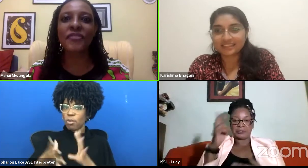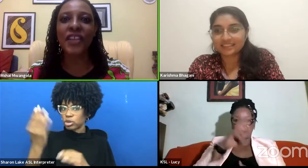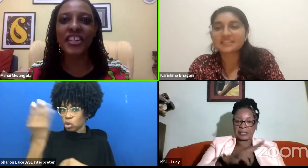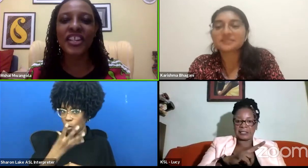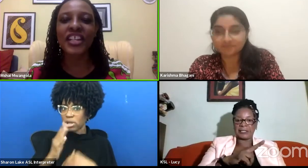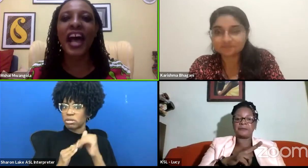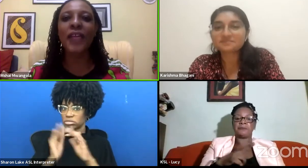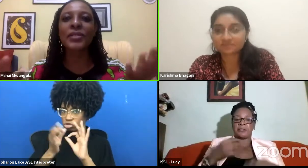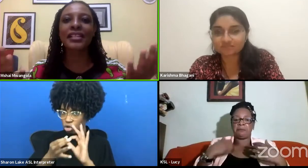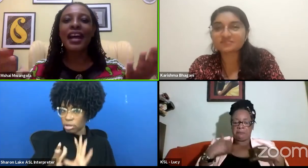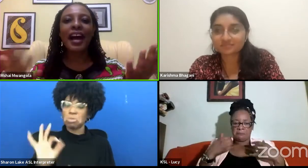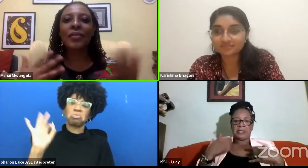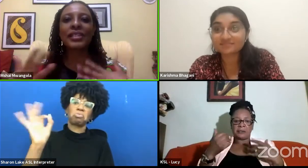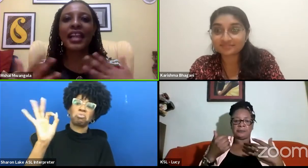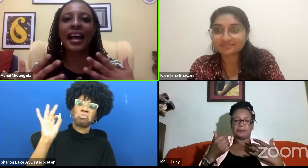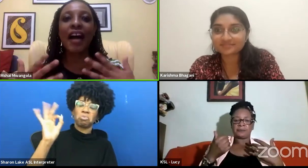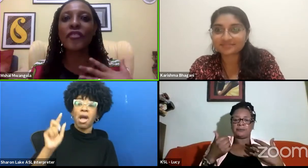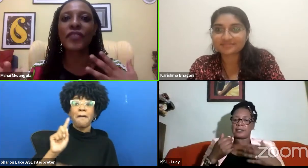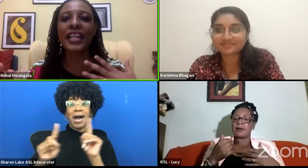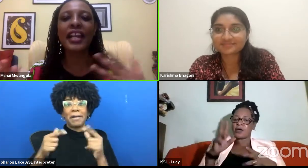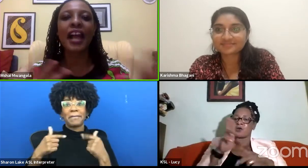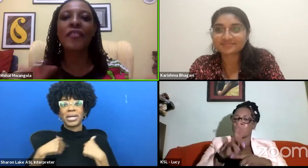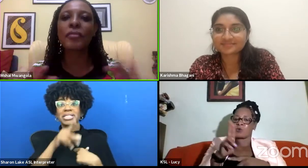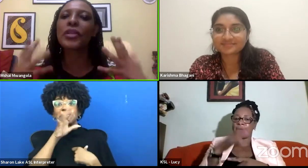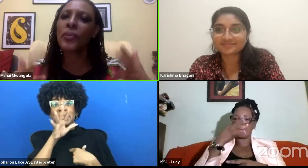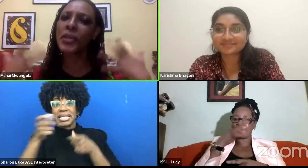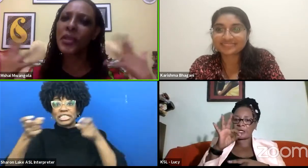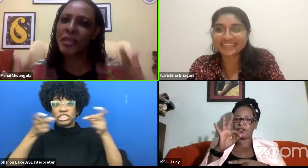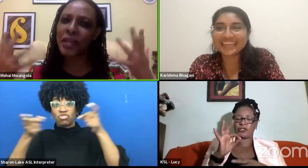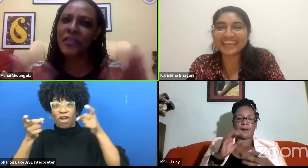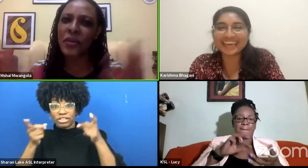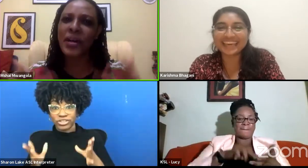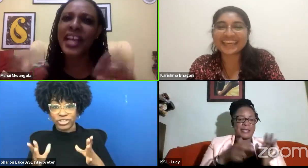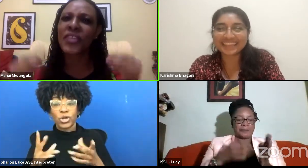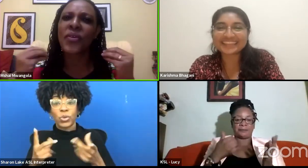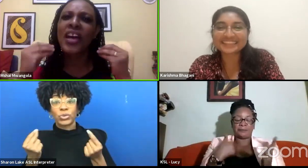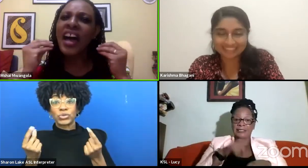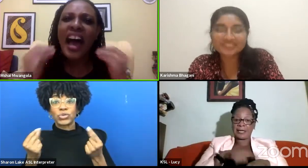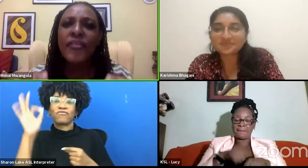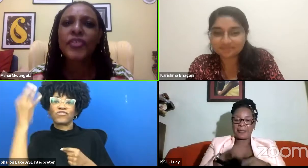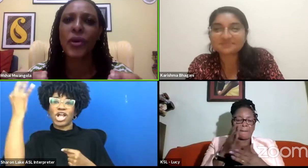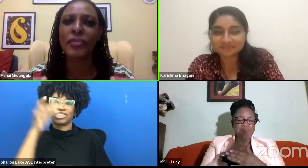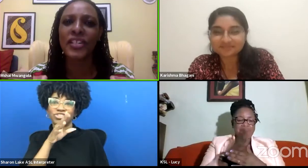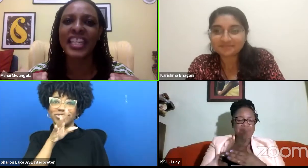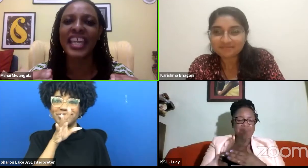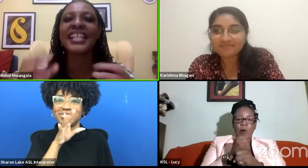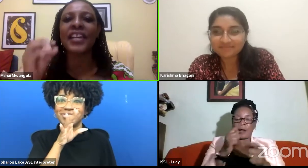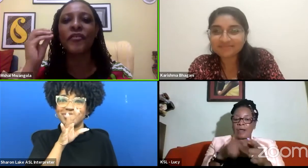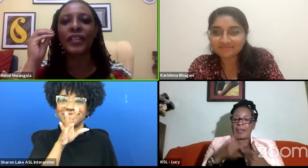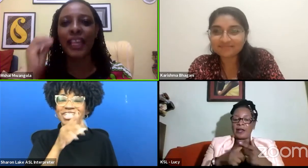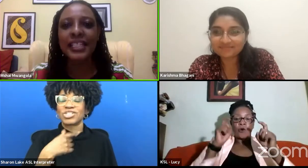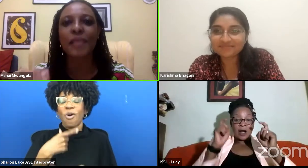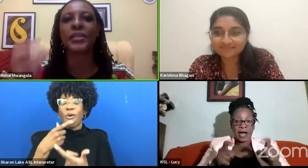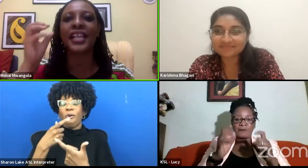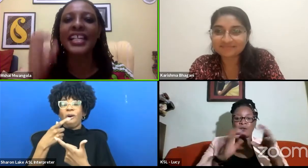in French and I was half-afraid and half, but you know when you're in the middle of the work and you have to communicate and you feel the interpreter